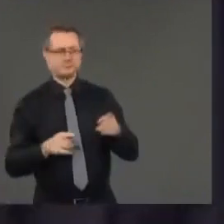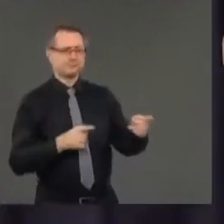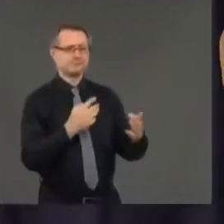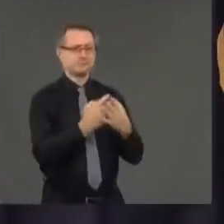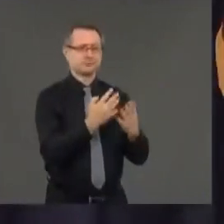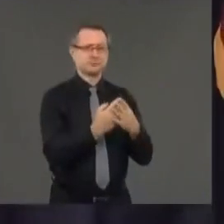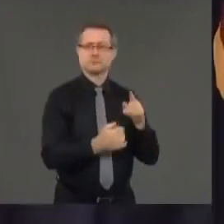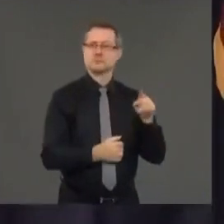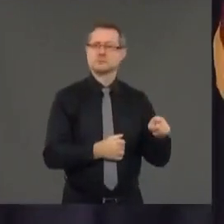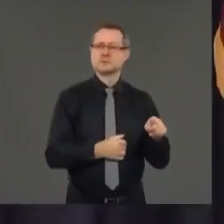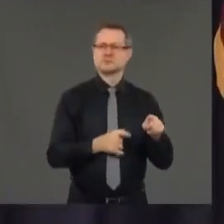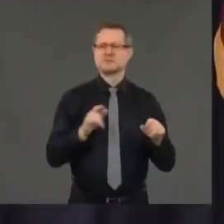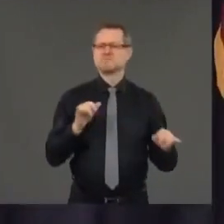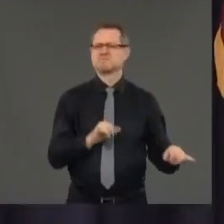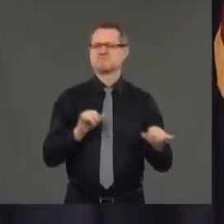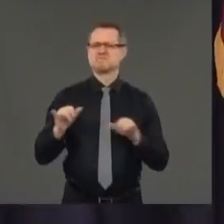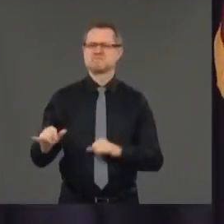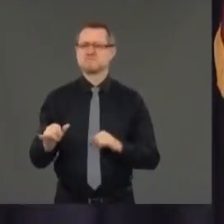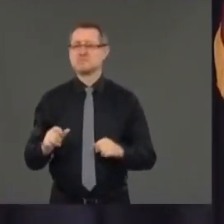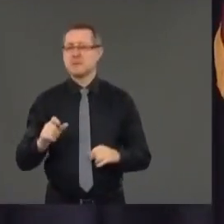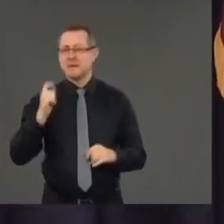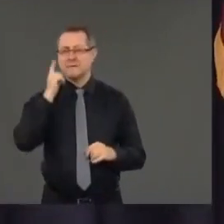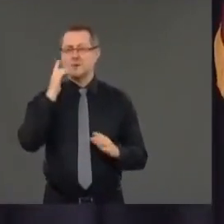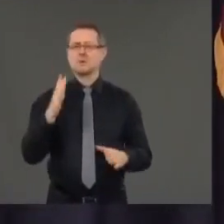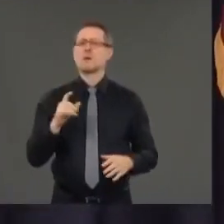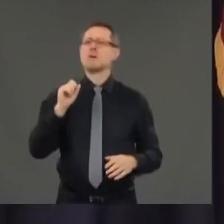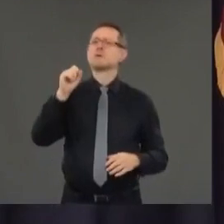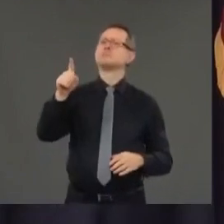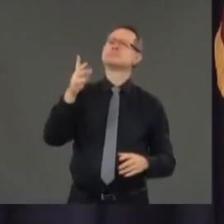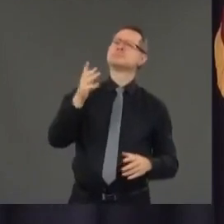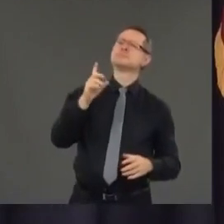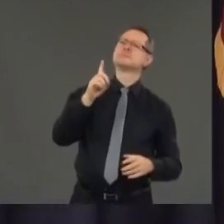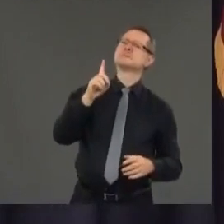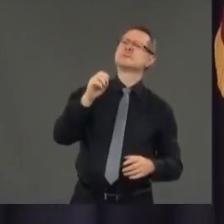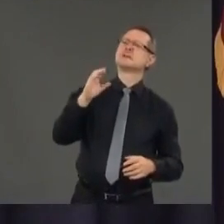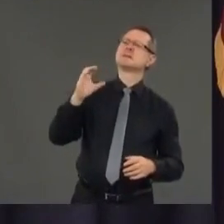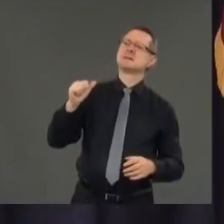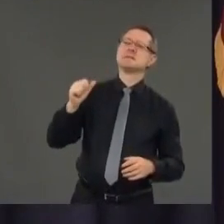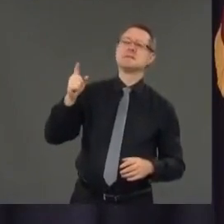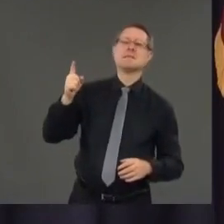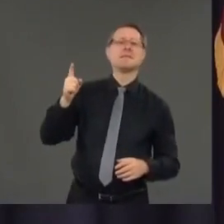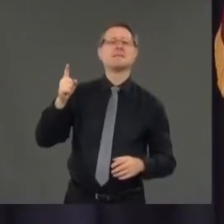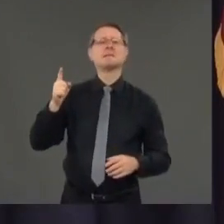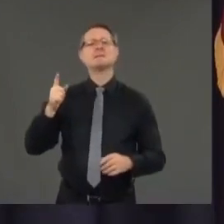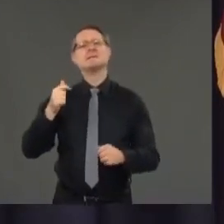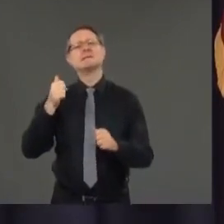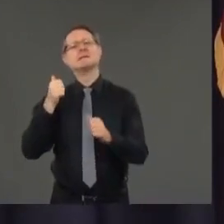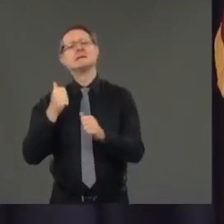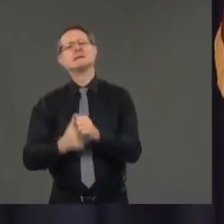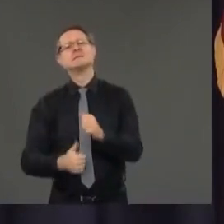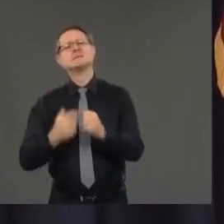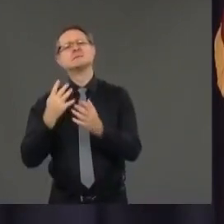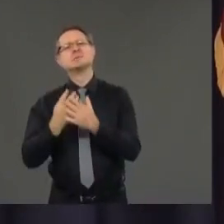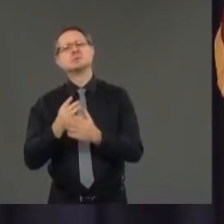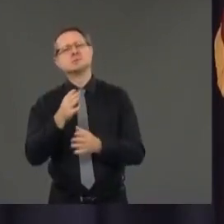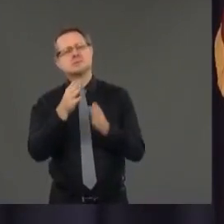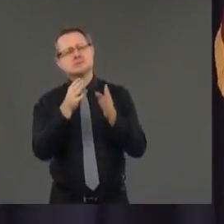SO PRISONER THROUGH THE ENTIRE LENGTH OF THE CORONAVIRUS WERE TREATED THE EXACT SAME WAY AS